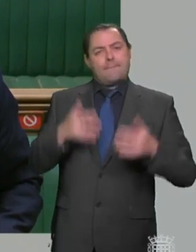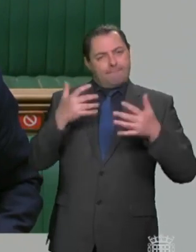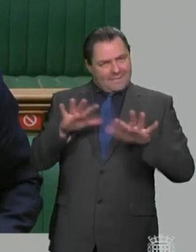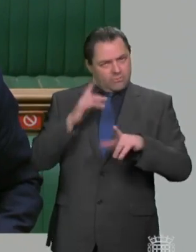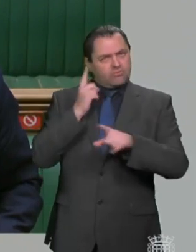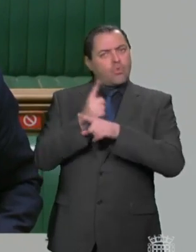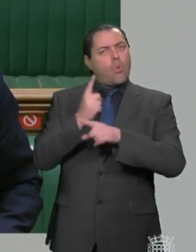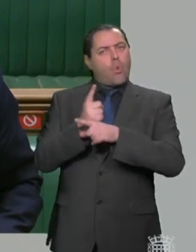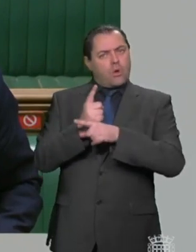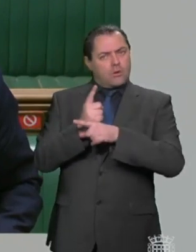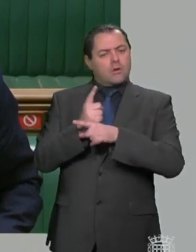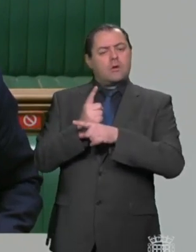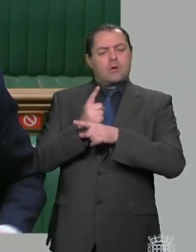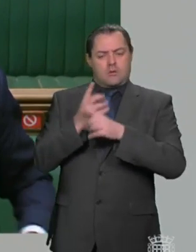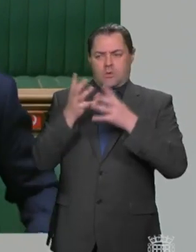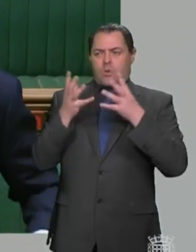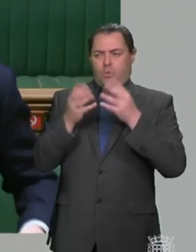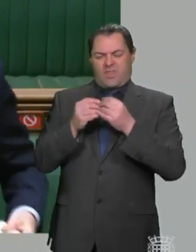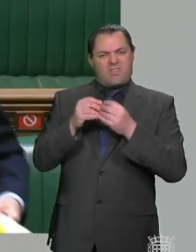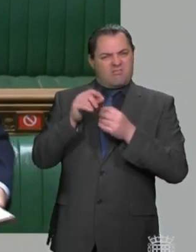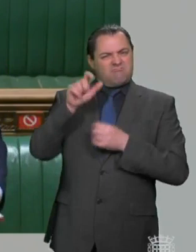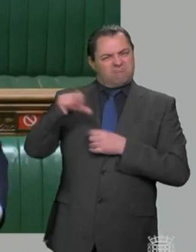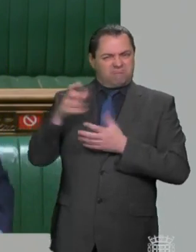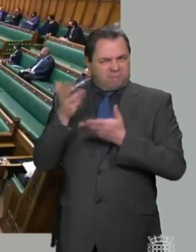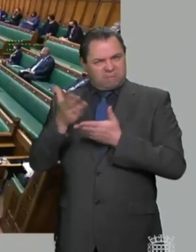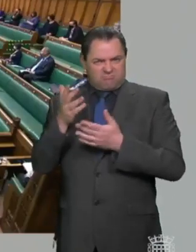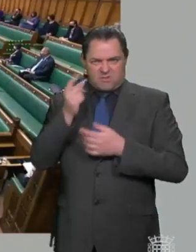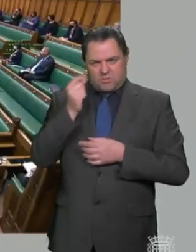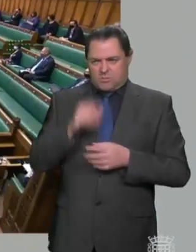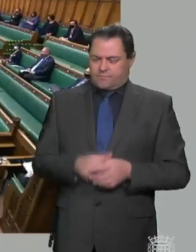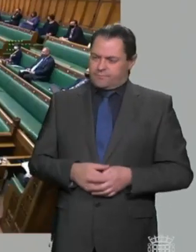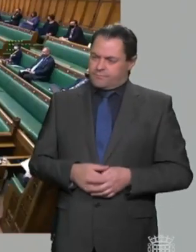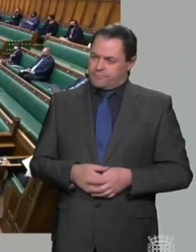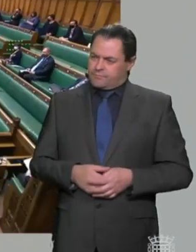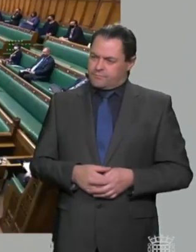matter already with Kristalina Georgiera. >> Laura Trott (Sevenoaks) (Con)